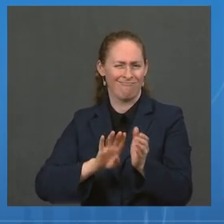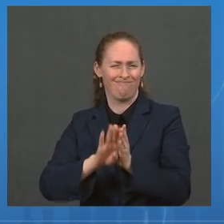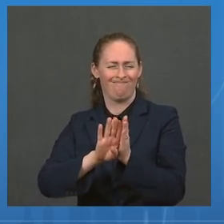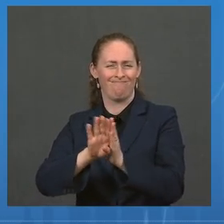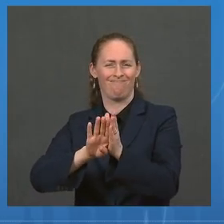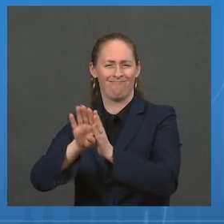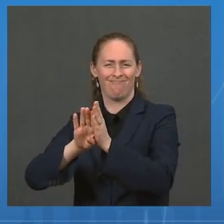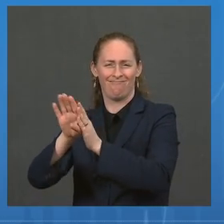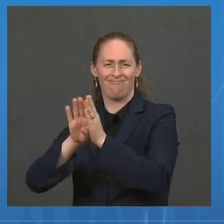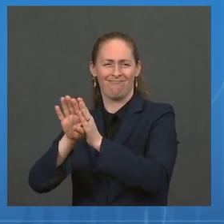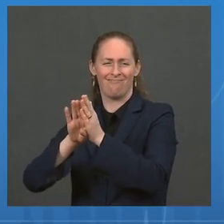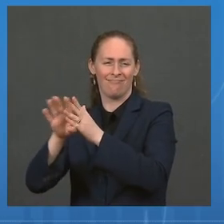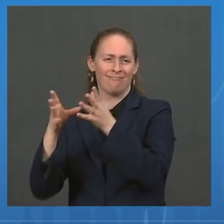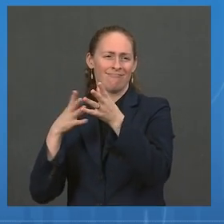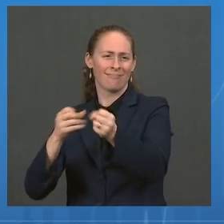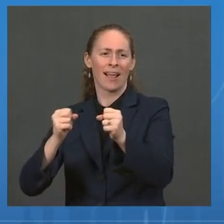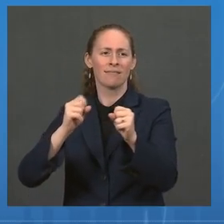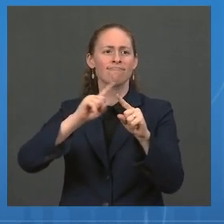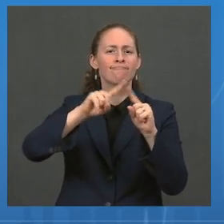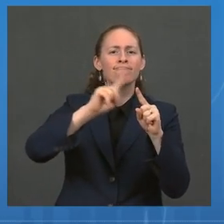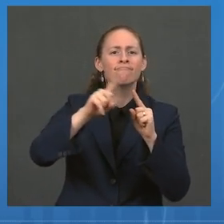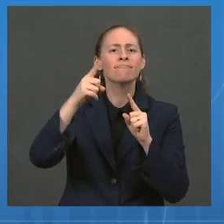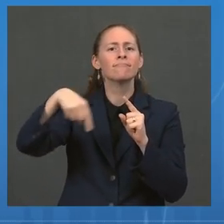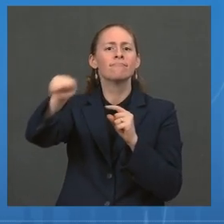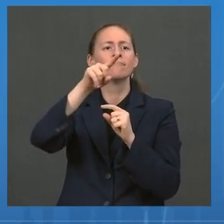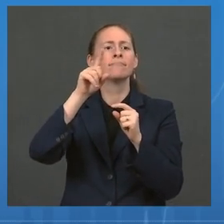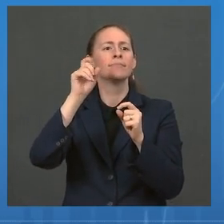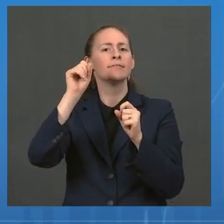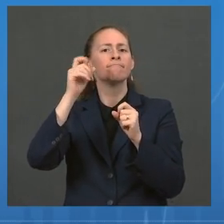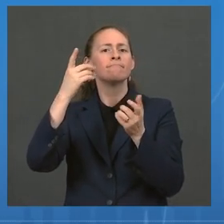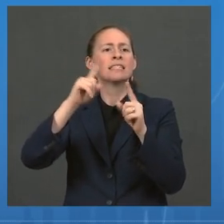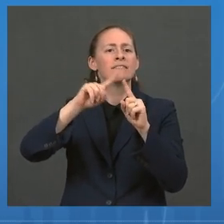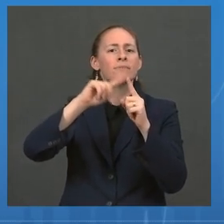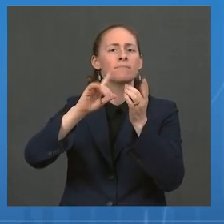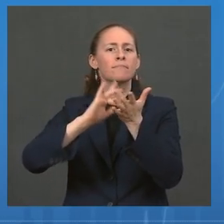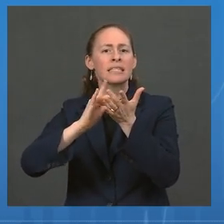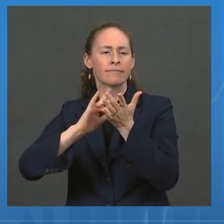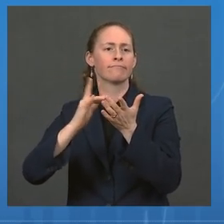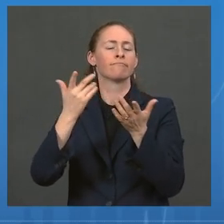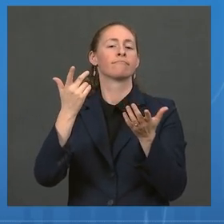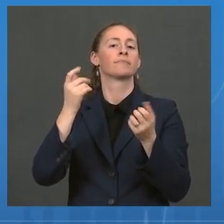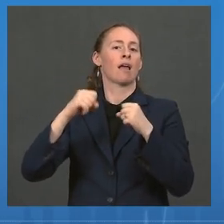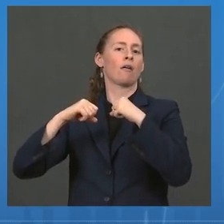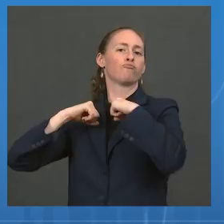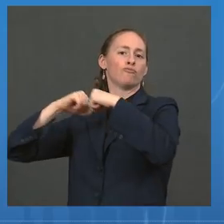that are already showing some promise. The second part, which will take years,